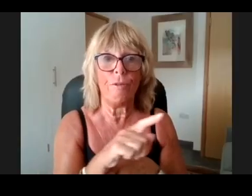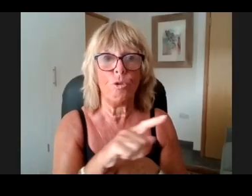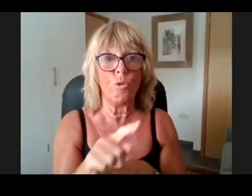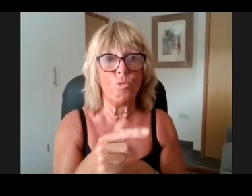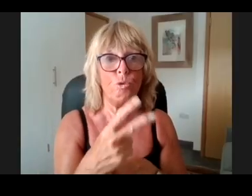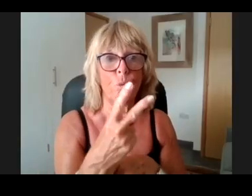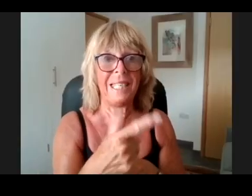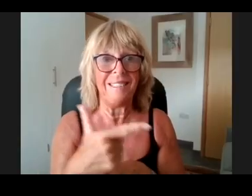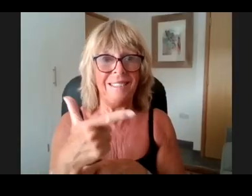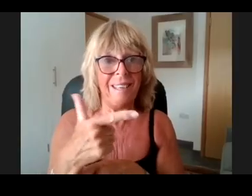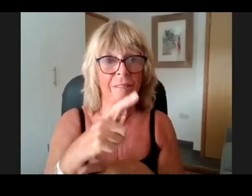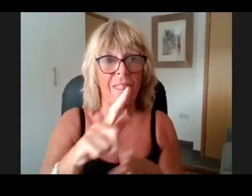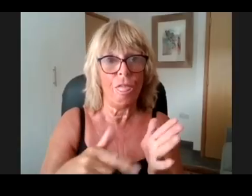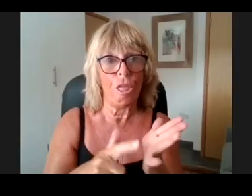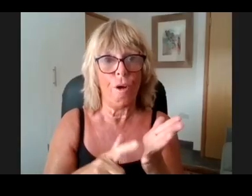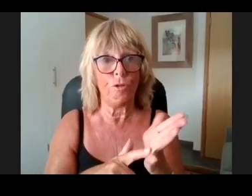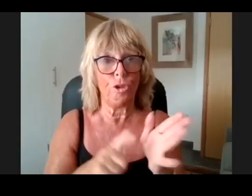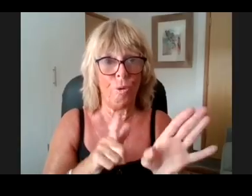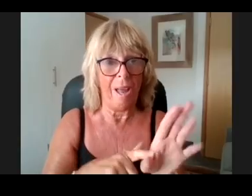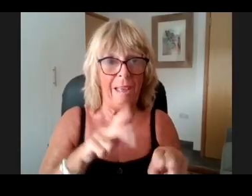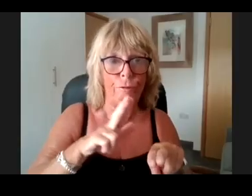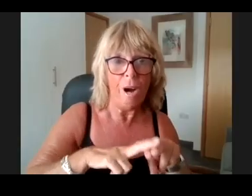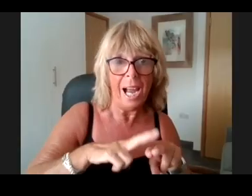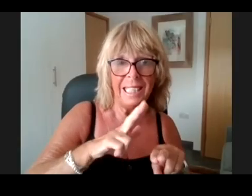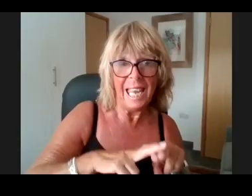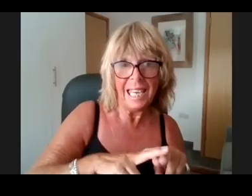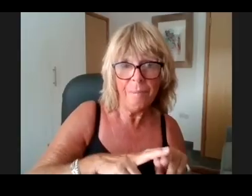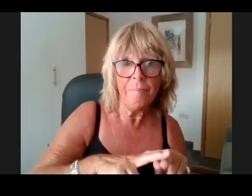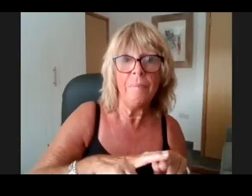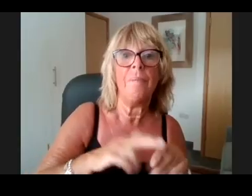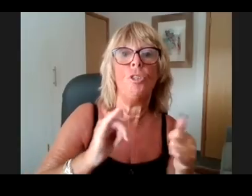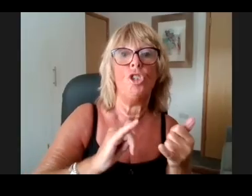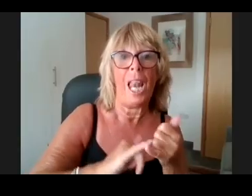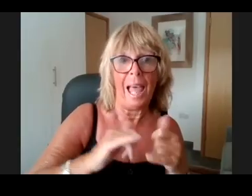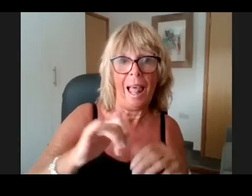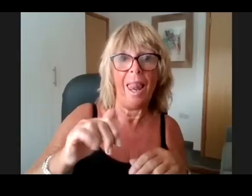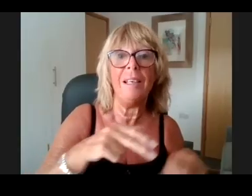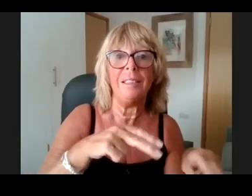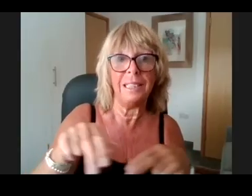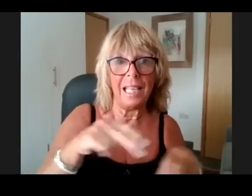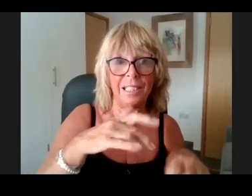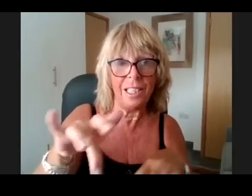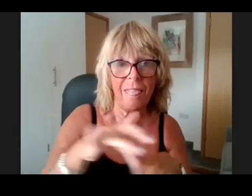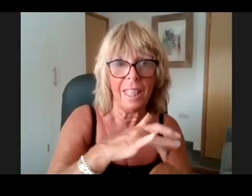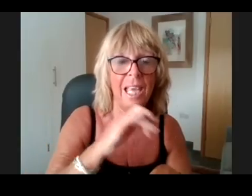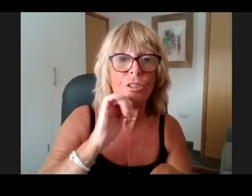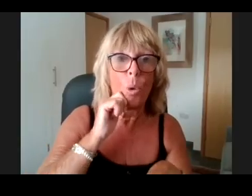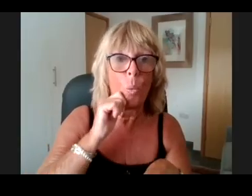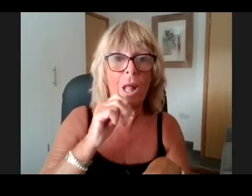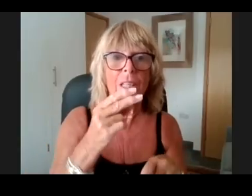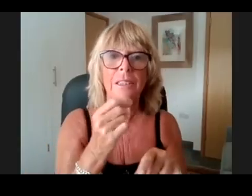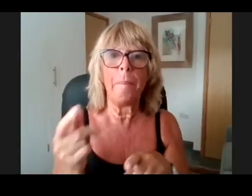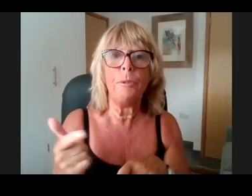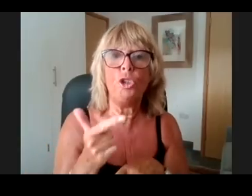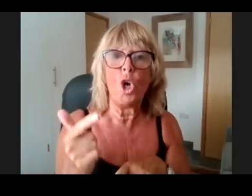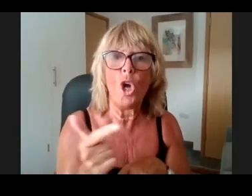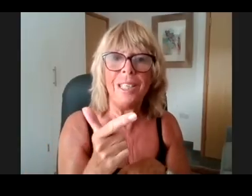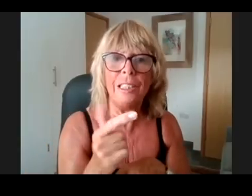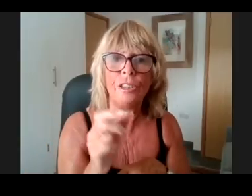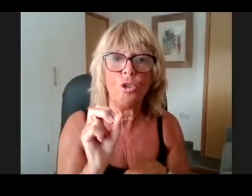July on the Friday Shallal Dance Theatre will be performing some of Journeys at 12:00 outside